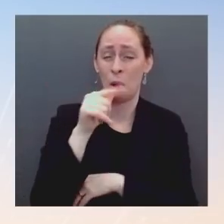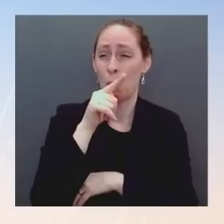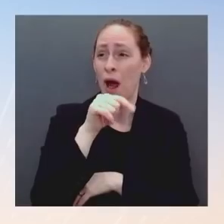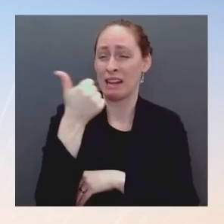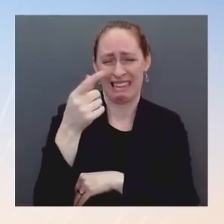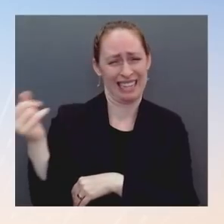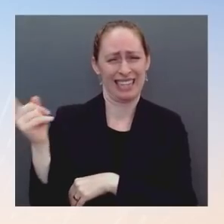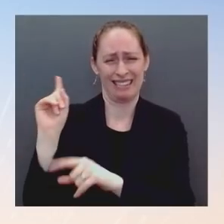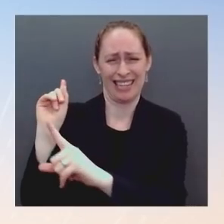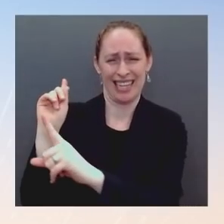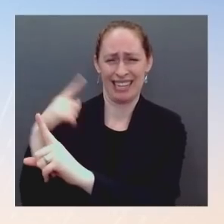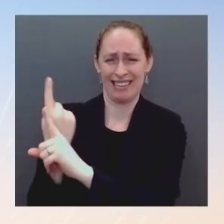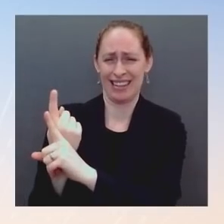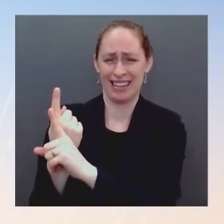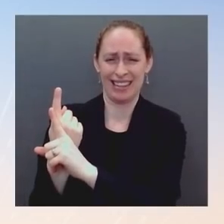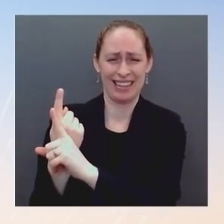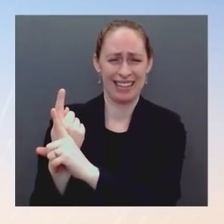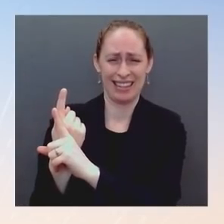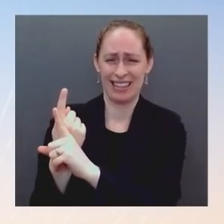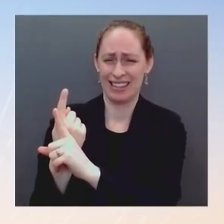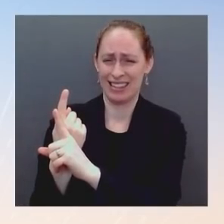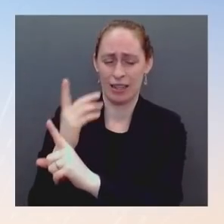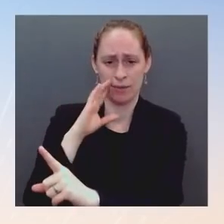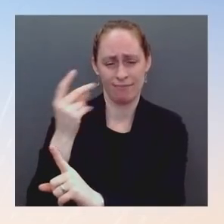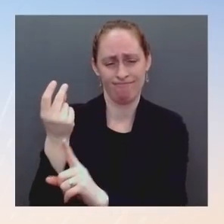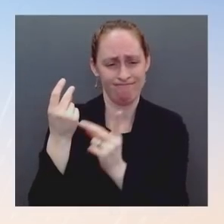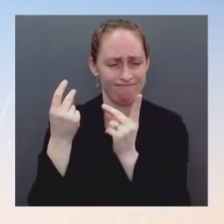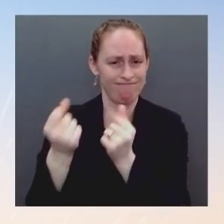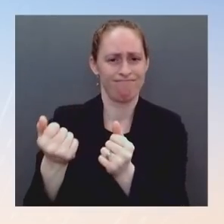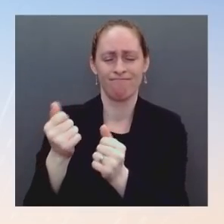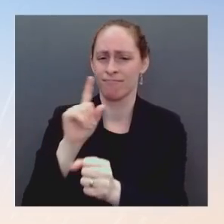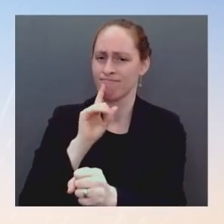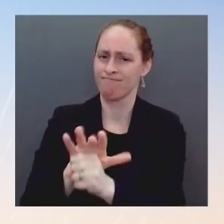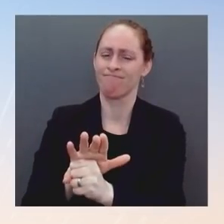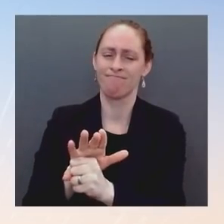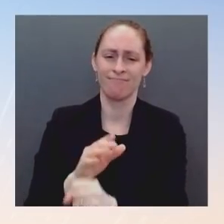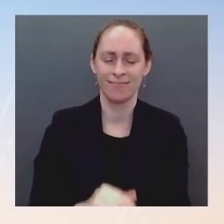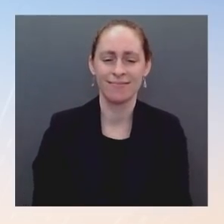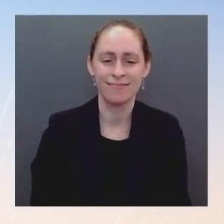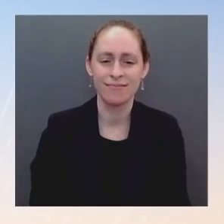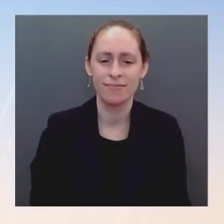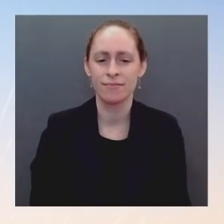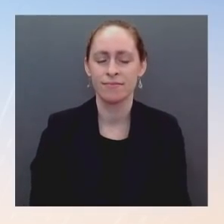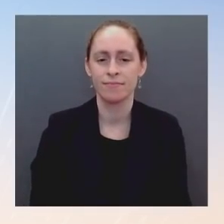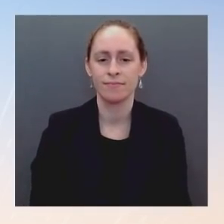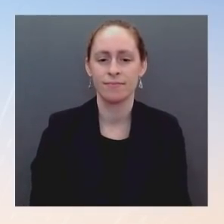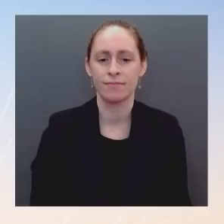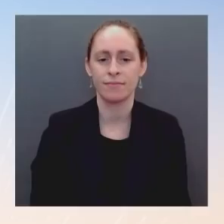And I think, just like any nominee, she should be judged by her qualifications. She will have a hearing coming up